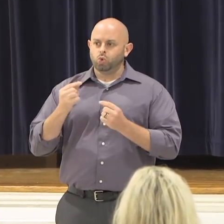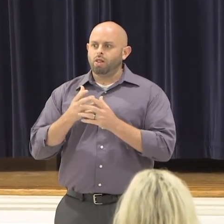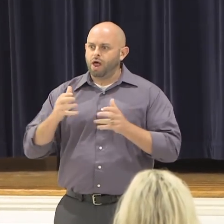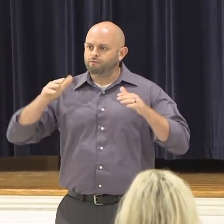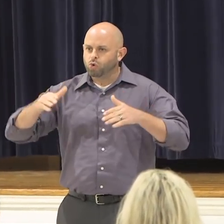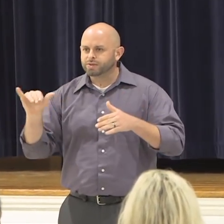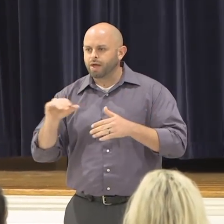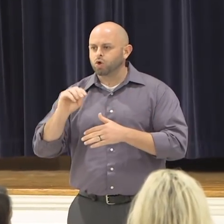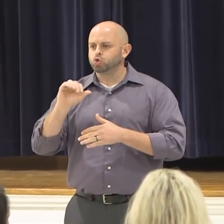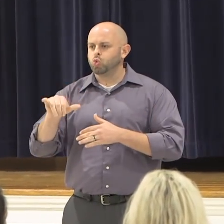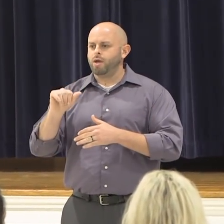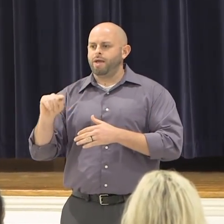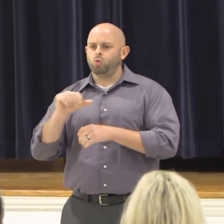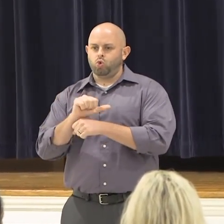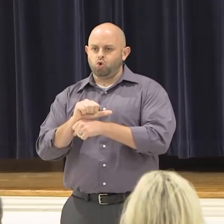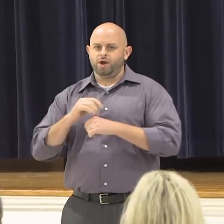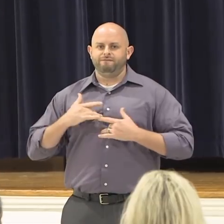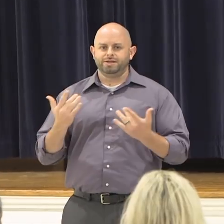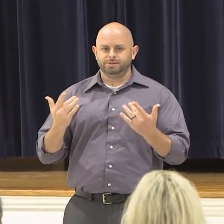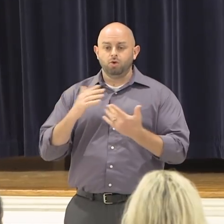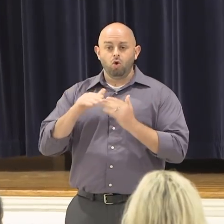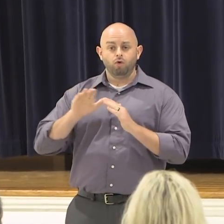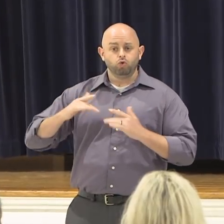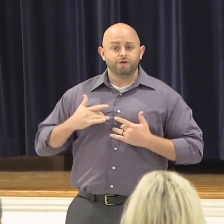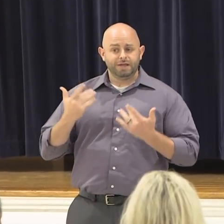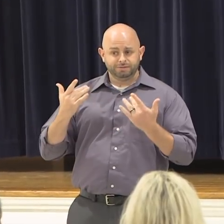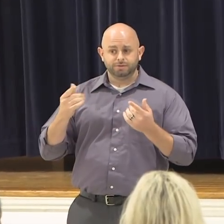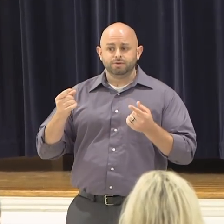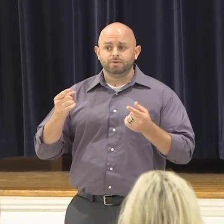work events and frankly all of those events were done on literally no